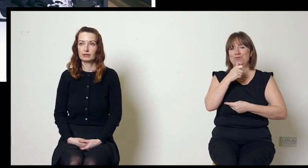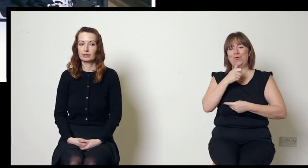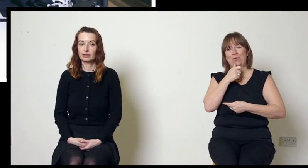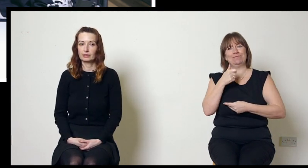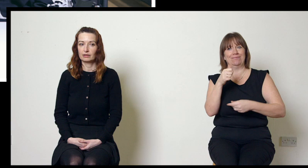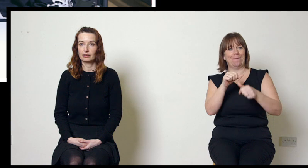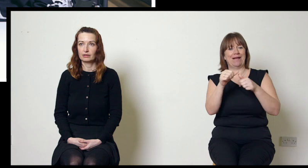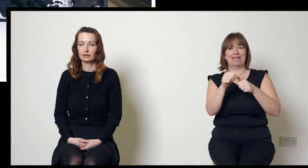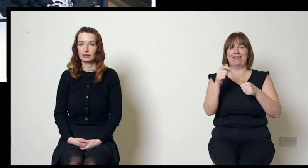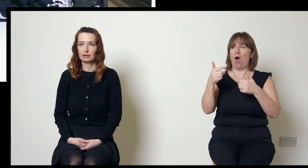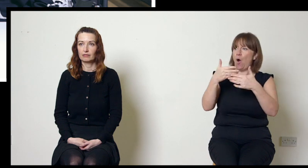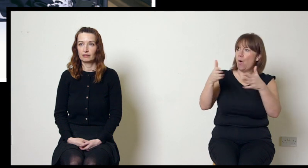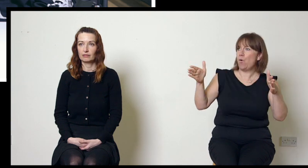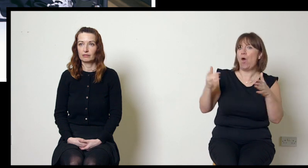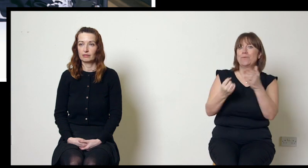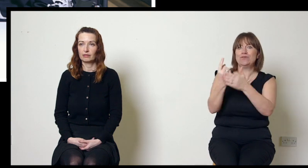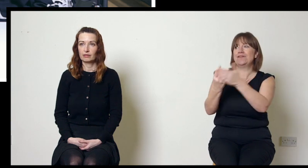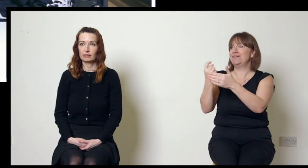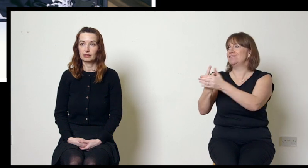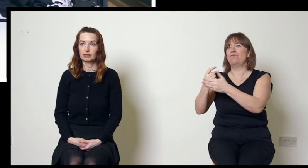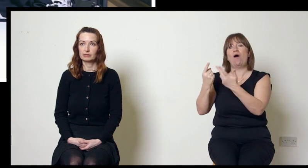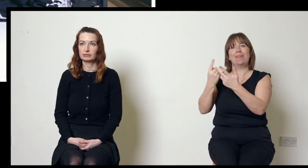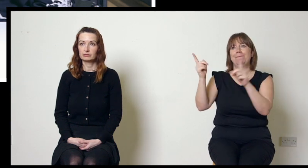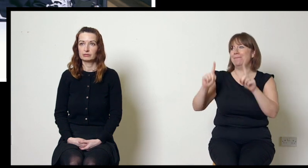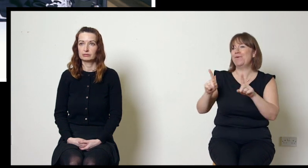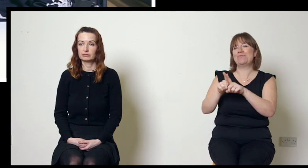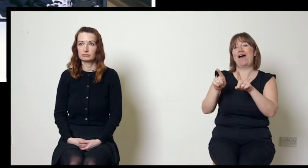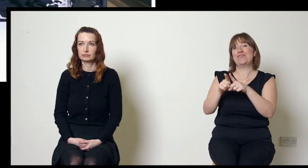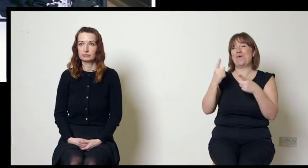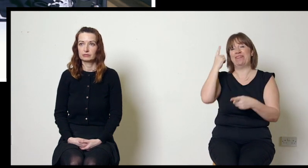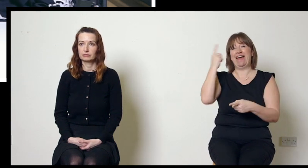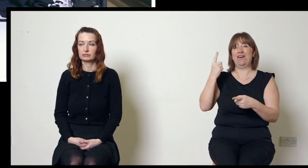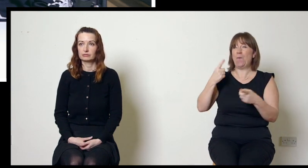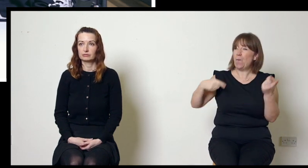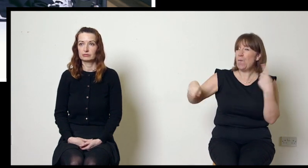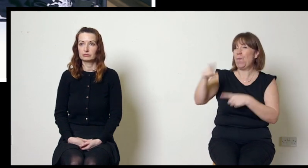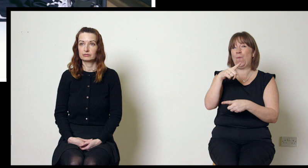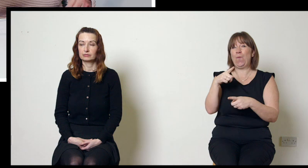of kind of opportunities for somebody else as well. So I think that's the case across all the different things that we've been doing over the last 18 months.